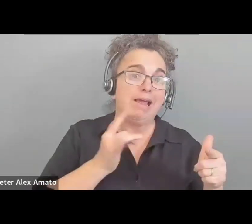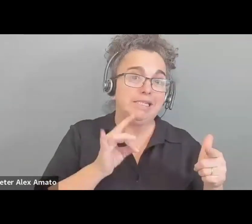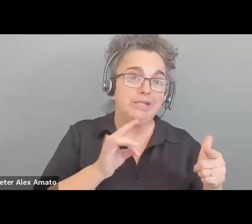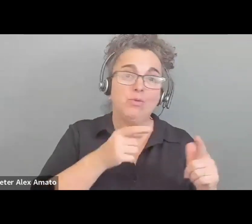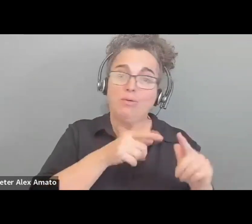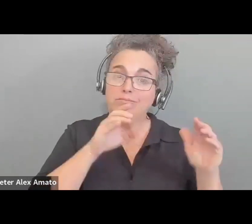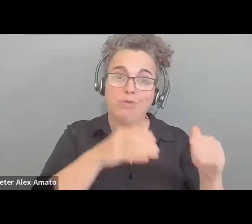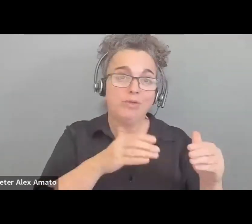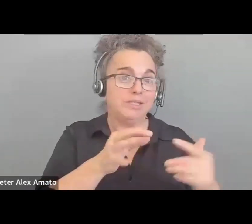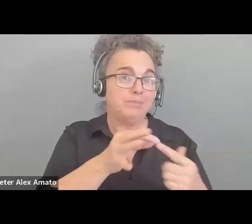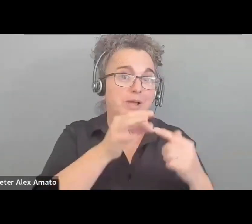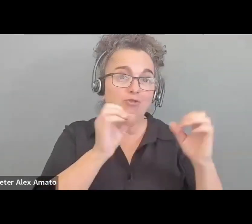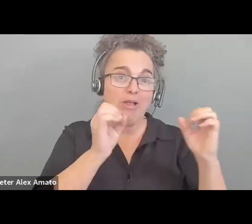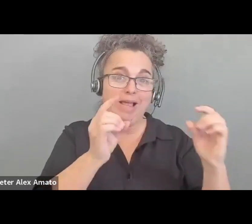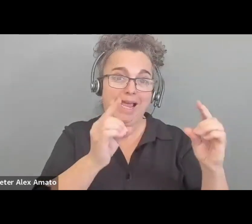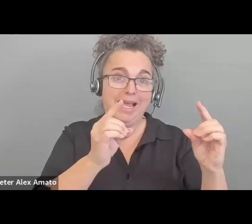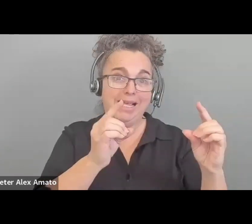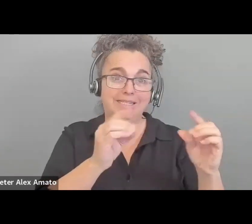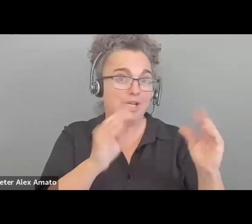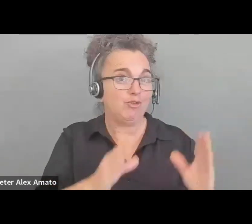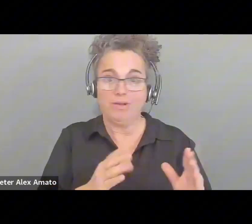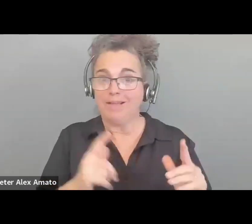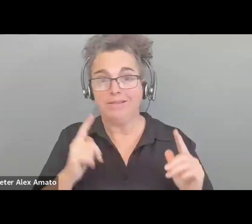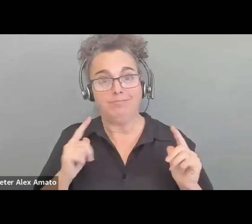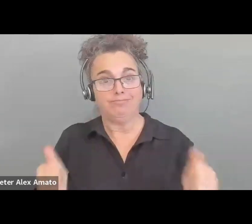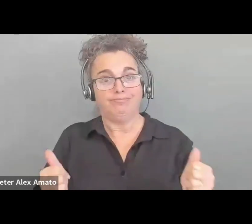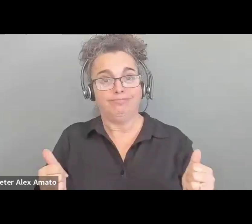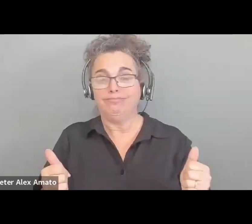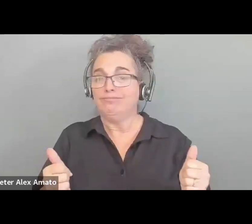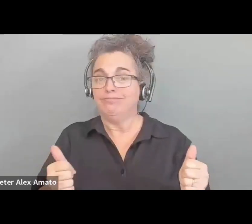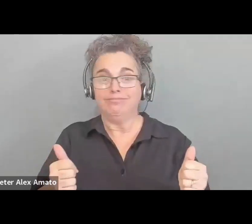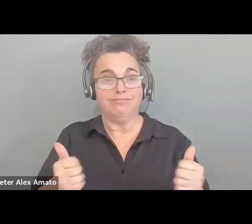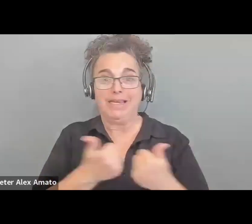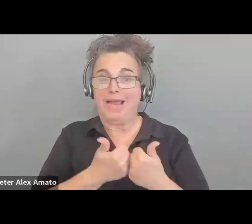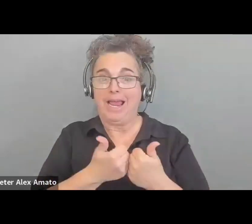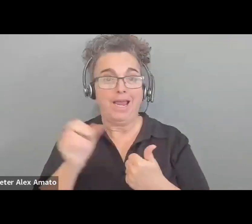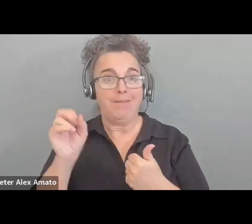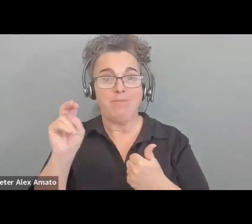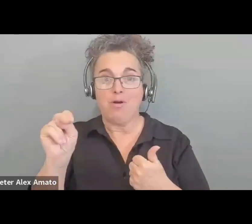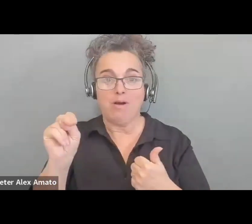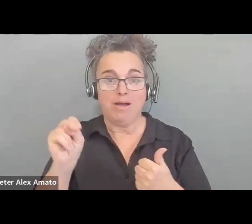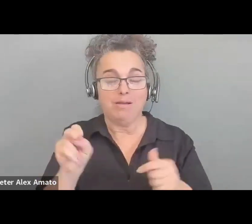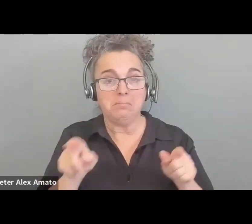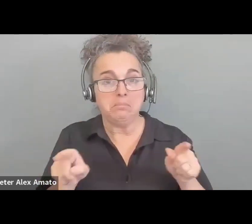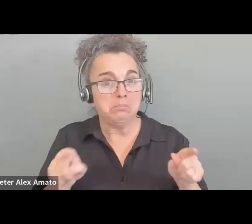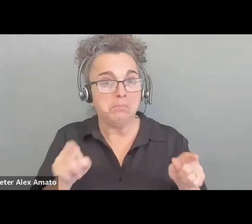and game on to both of them. Do I know that that will do, I think that's where they'll be in 10 years.